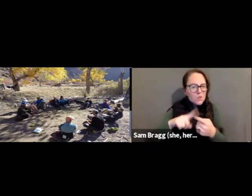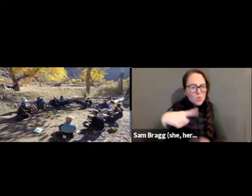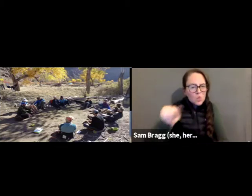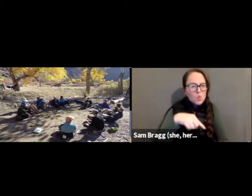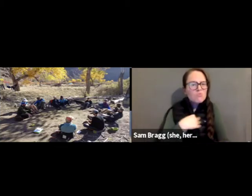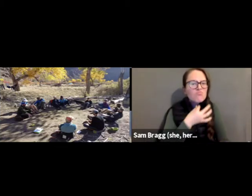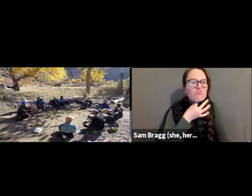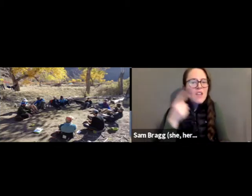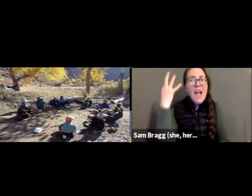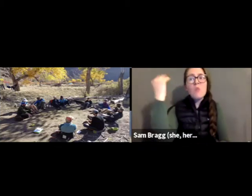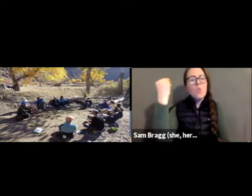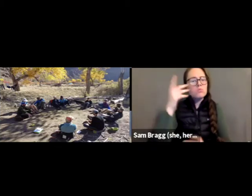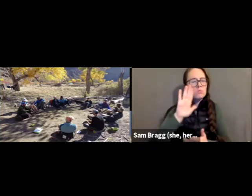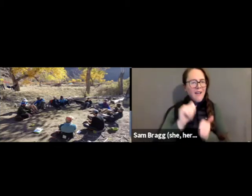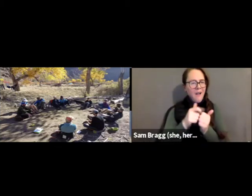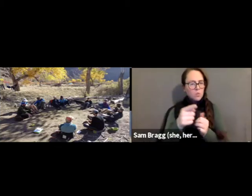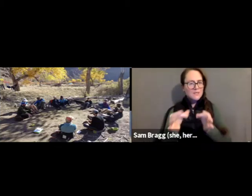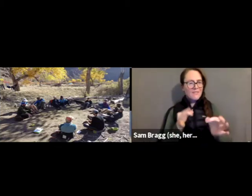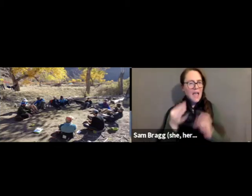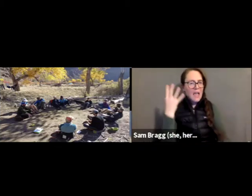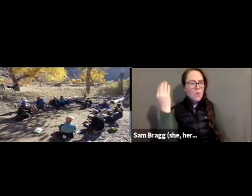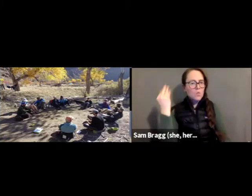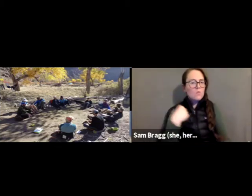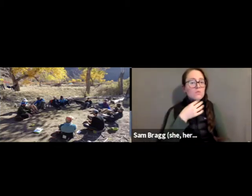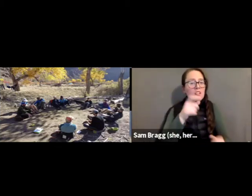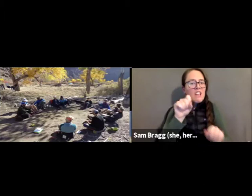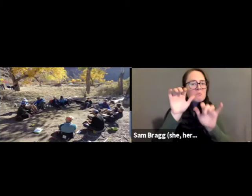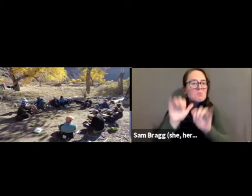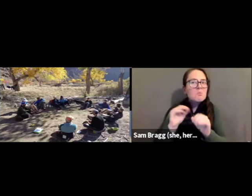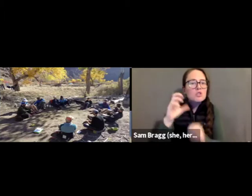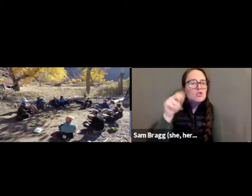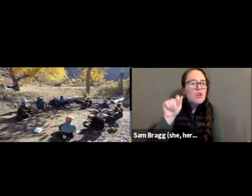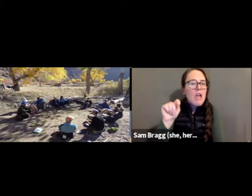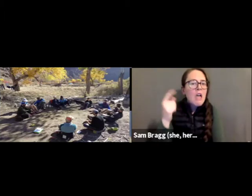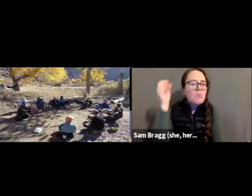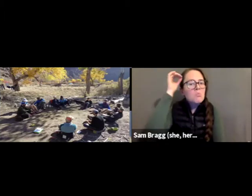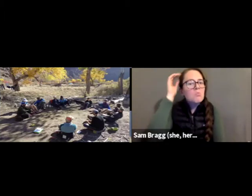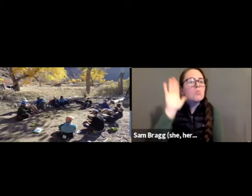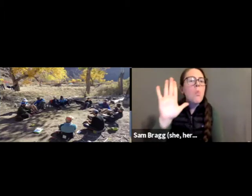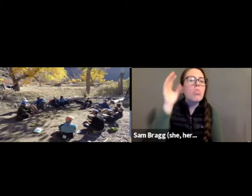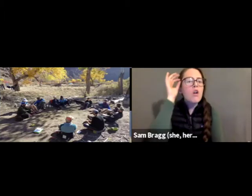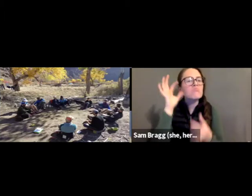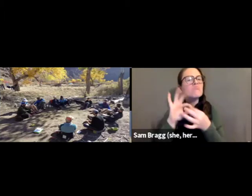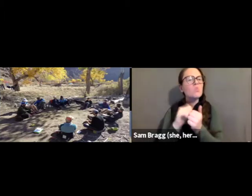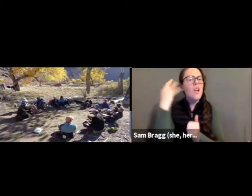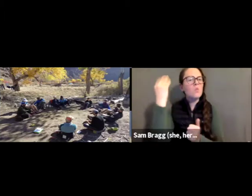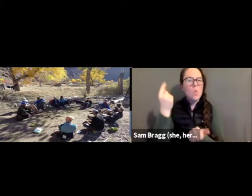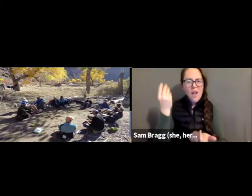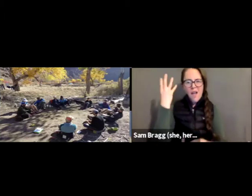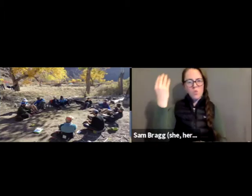What does the outdoors mean to you? How do you define outdoors? Go ahead and just type your